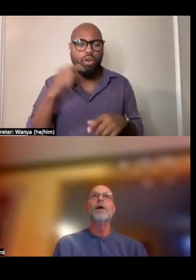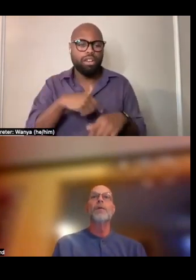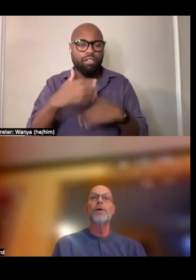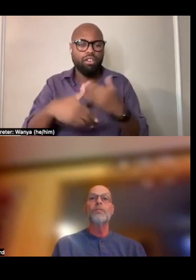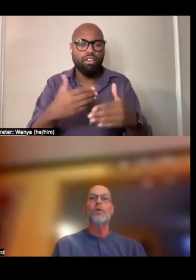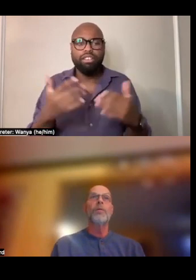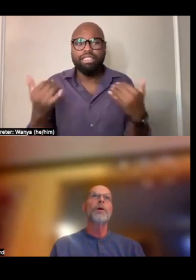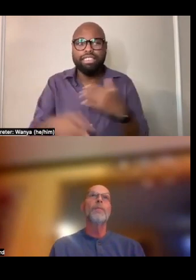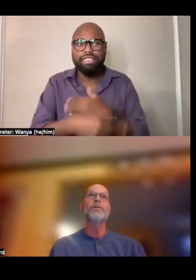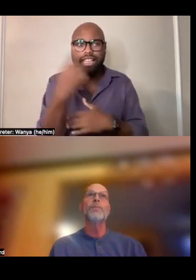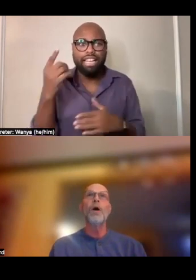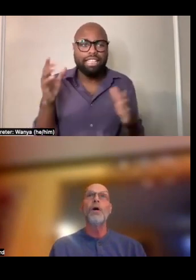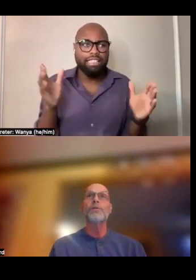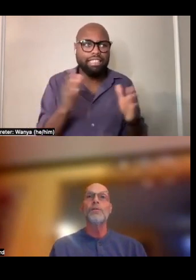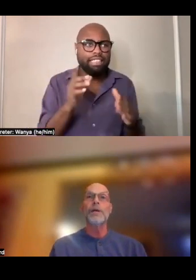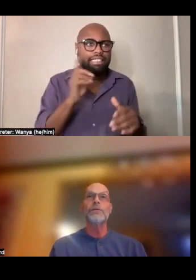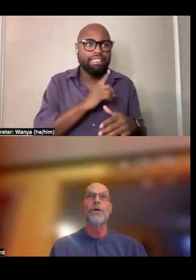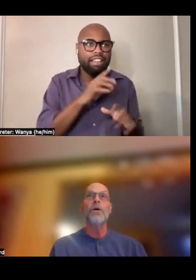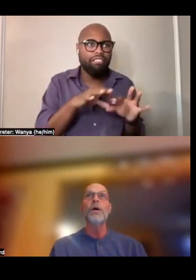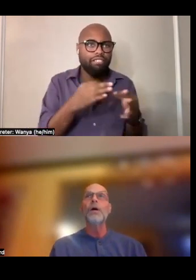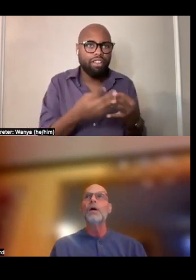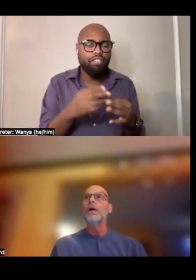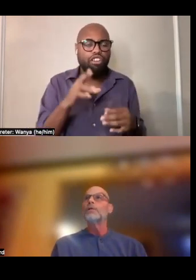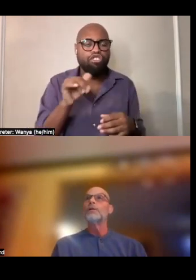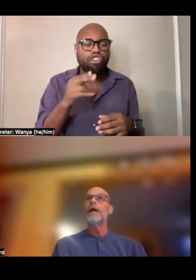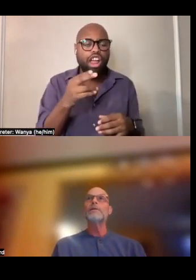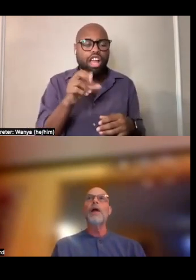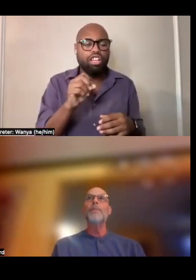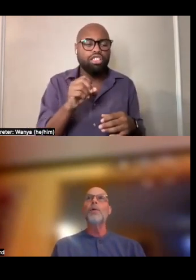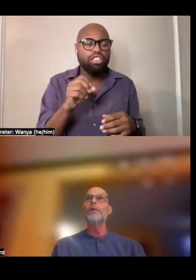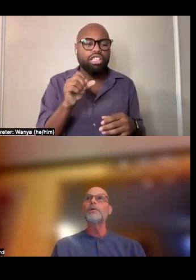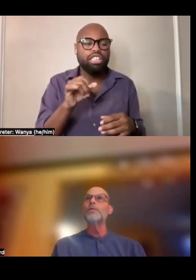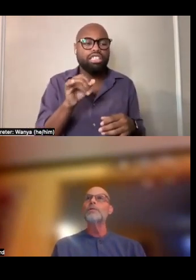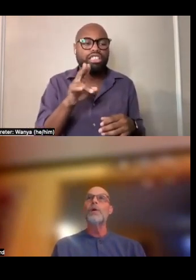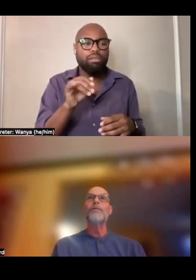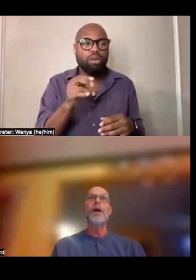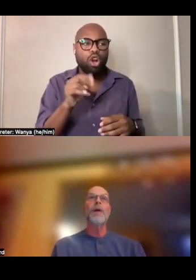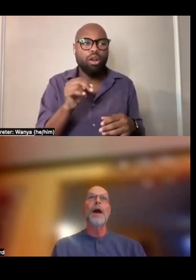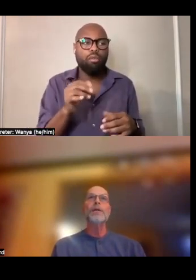the suburb will become tomorrow's rental. Today's clapboard, two-storey frame house